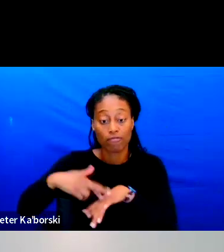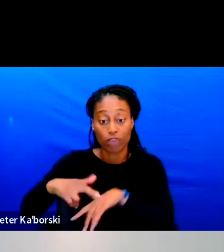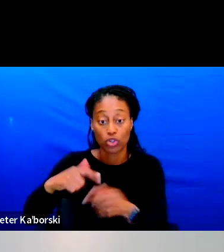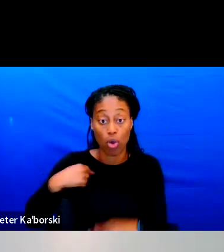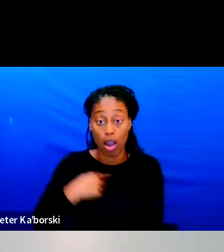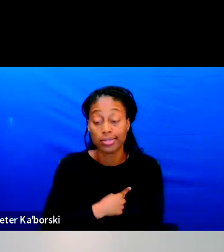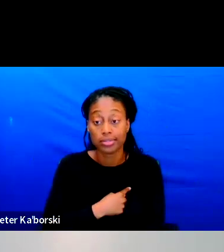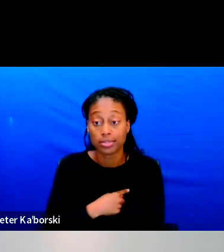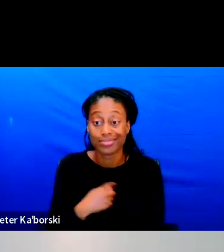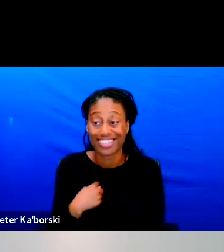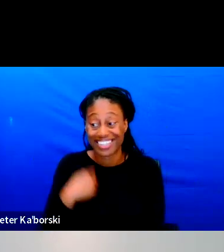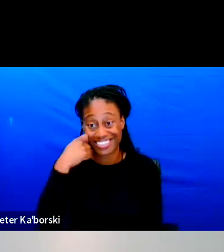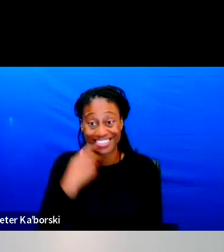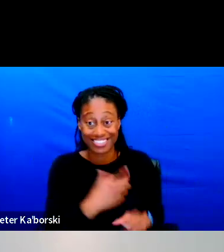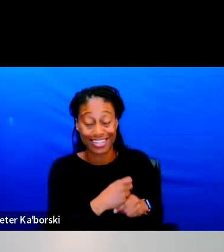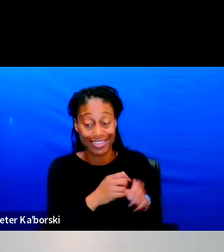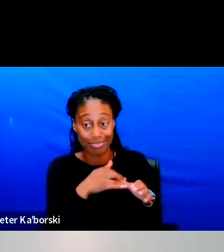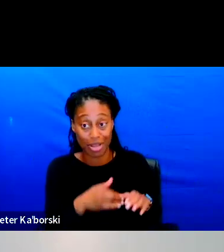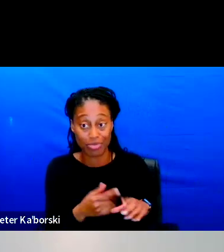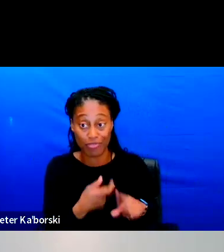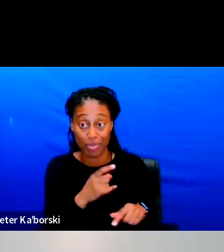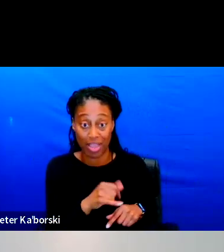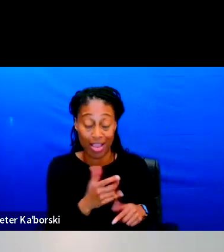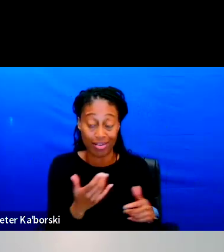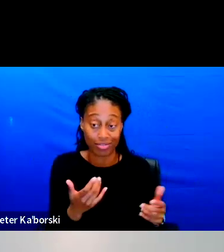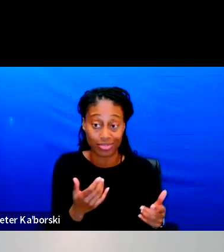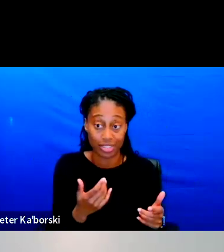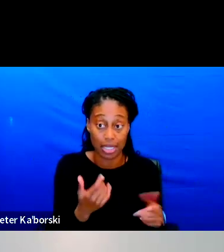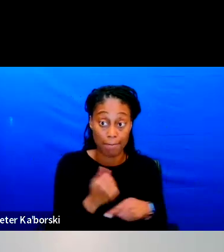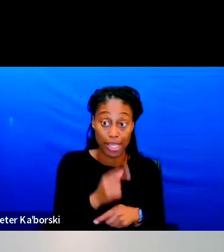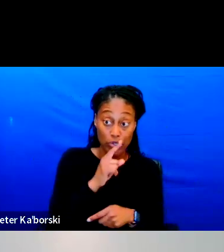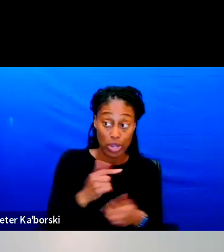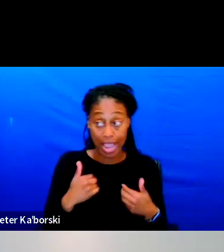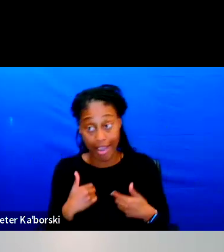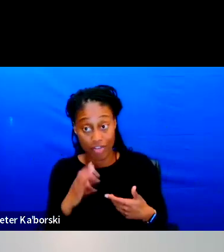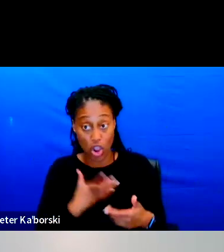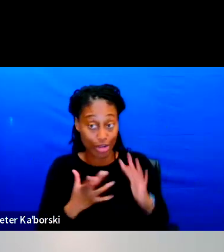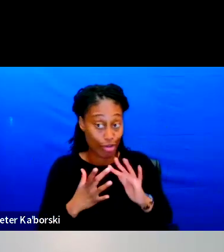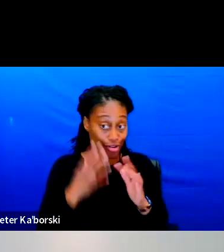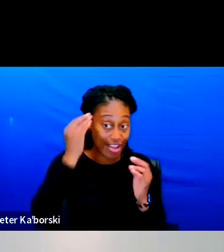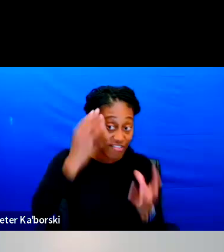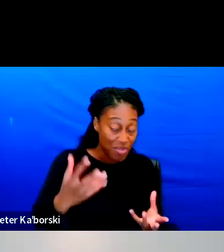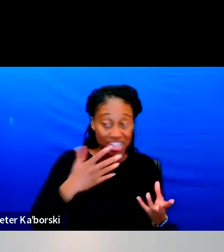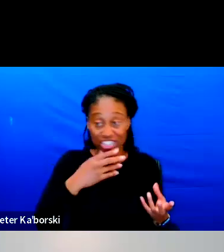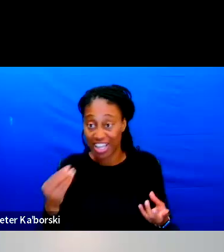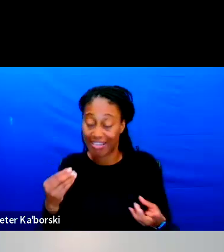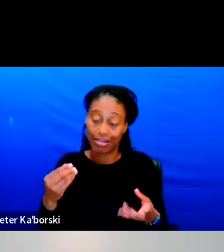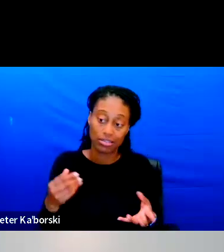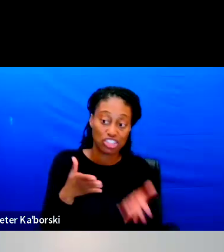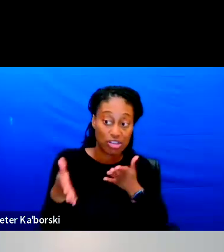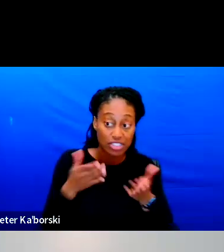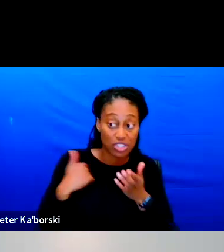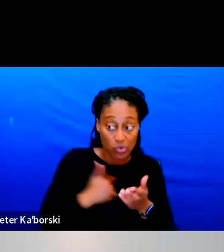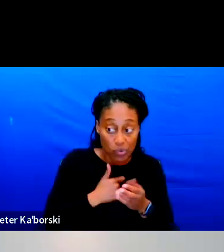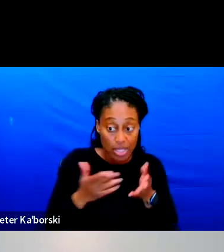Kyle Kleist: couple of emails from ones. I think it's that time, you know, making sure they have our contact information and services. We provide up to date.